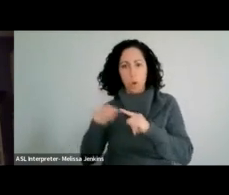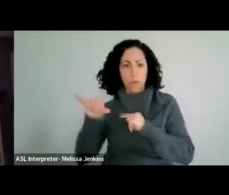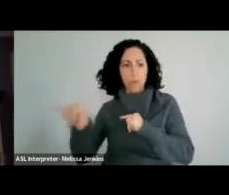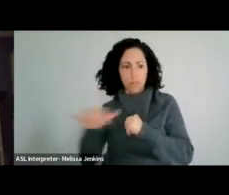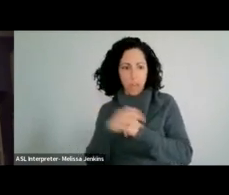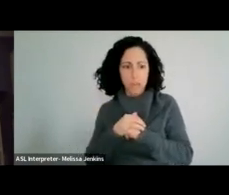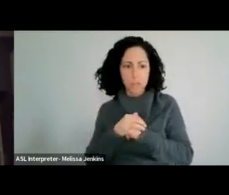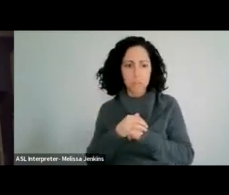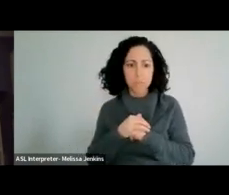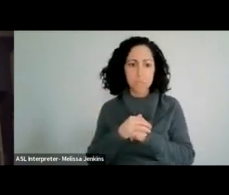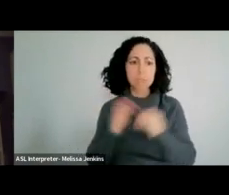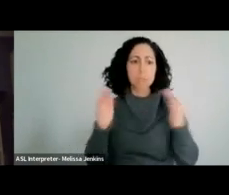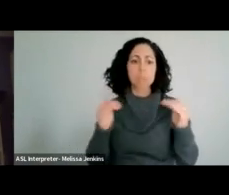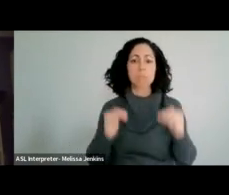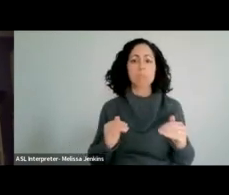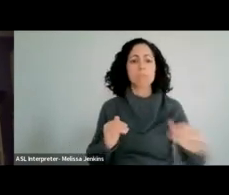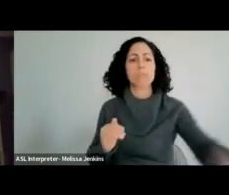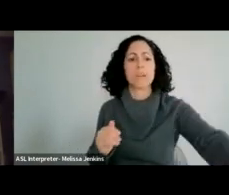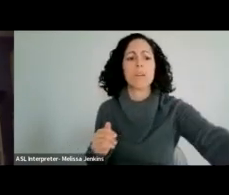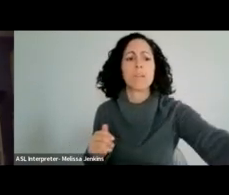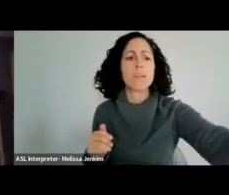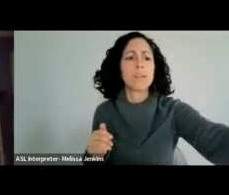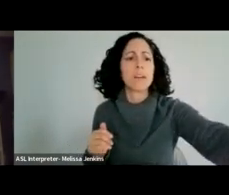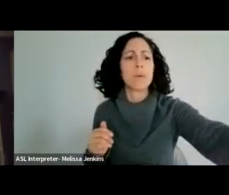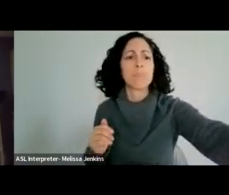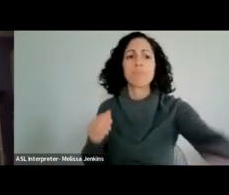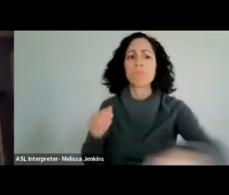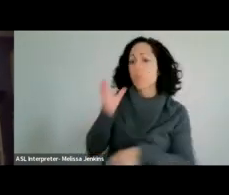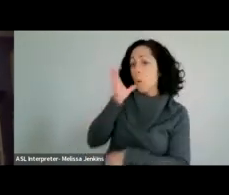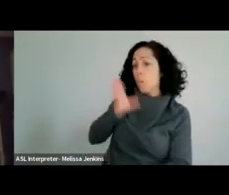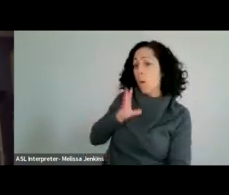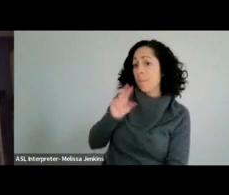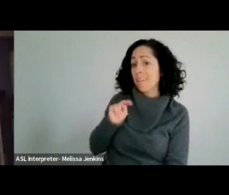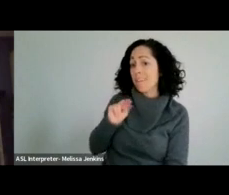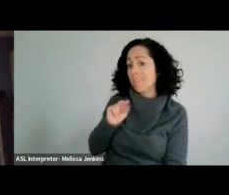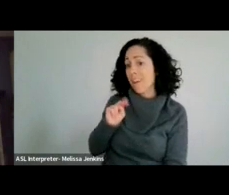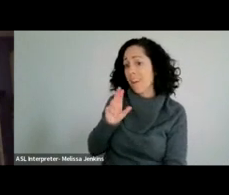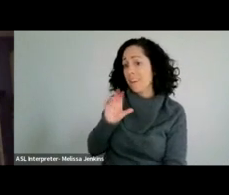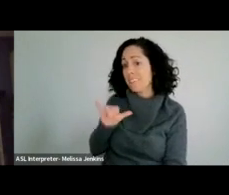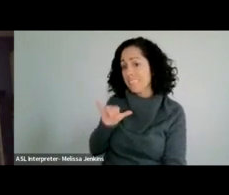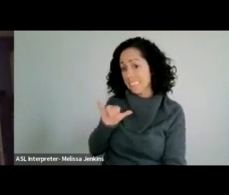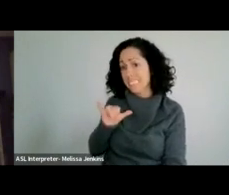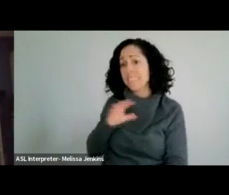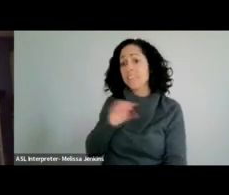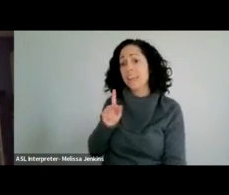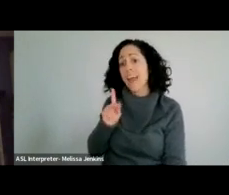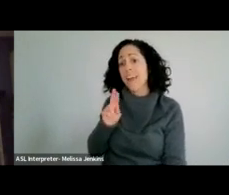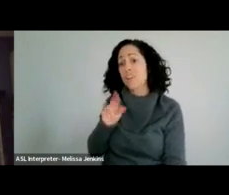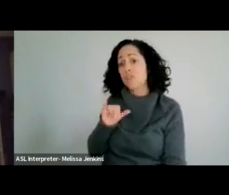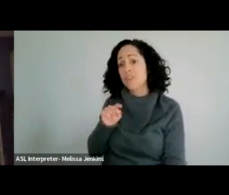Nancy and Krista told us that a lot of people wanted to know about risks and safety.